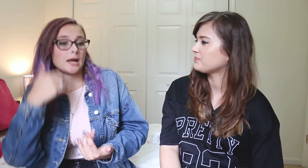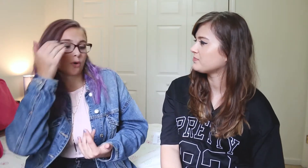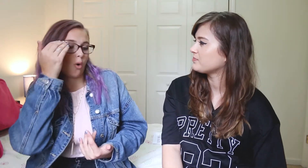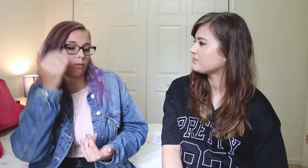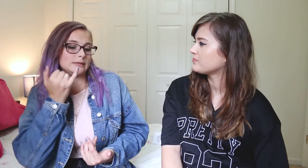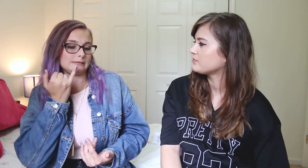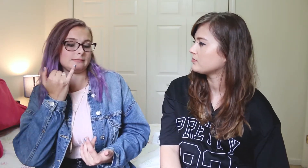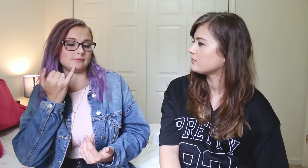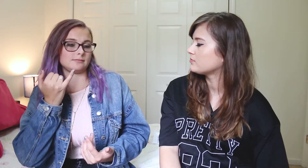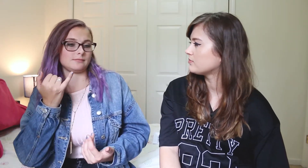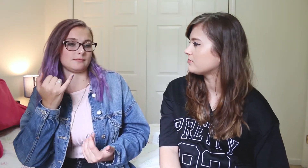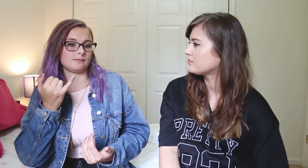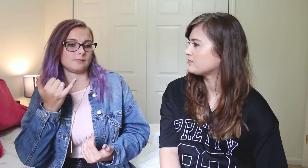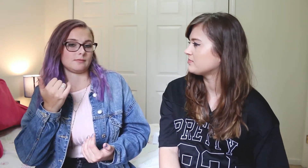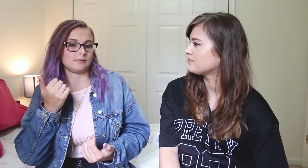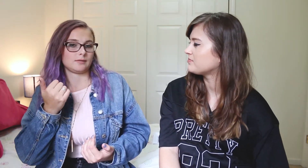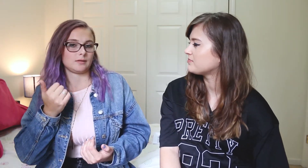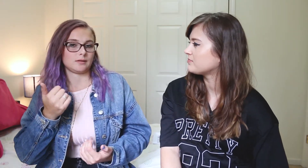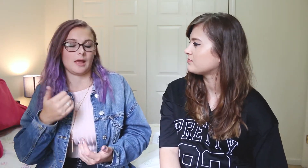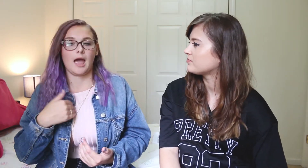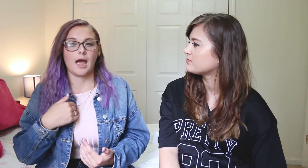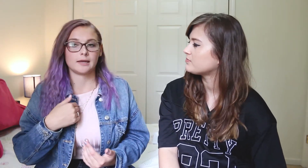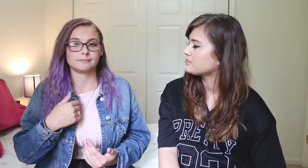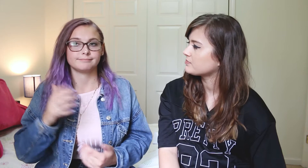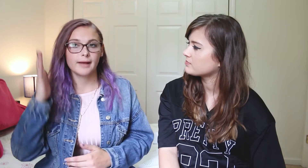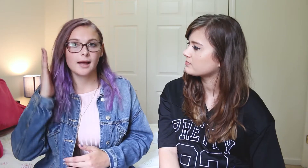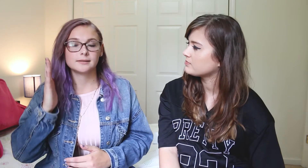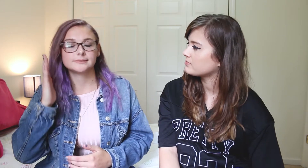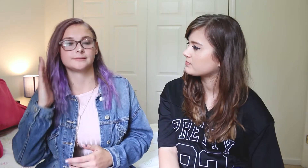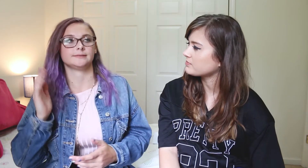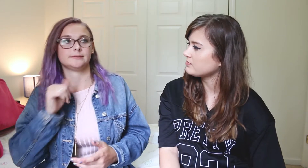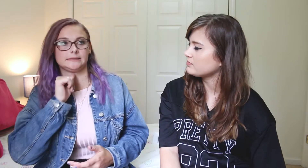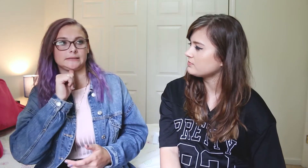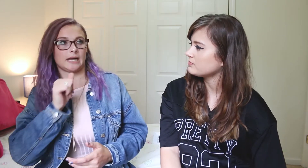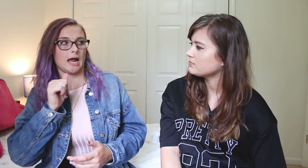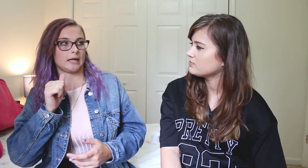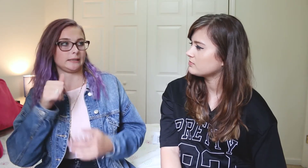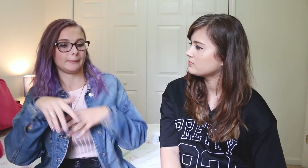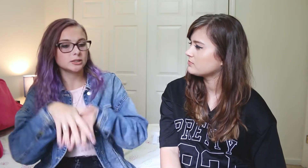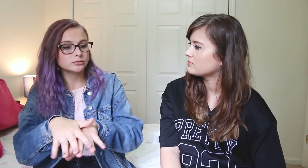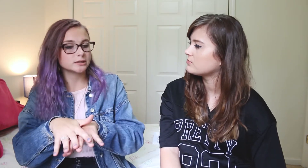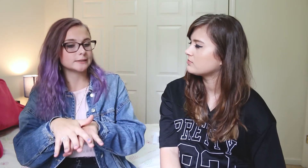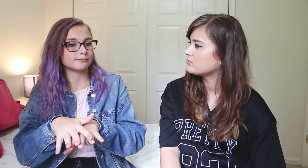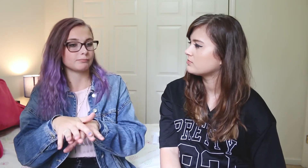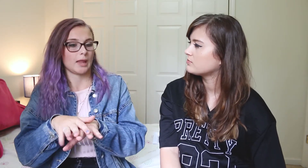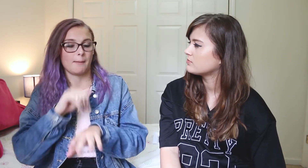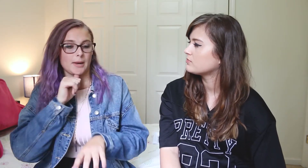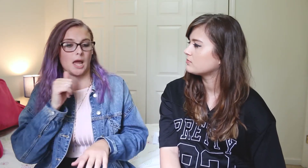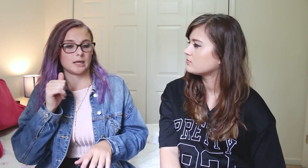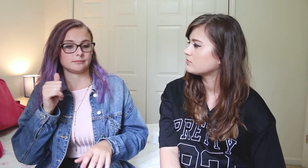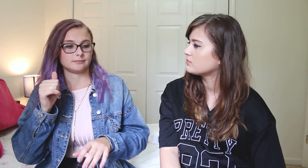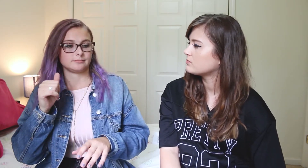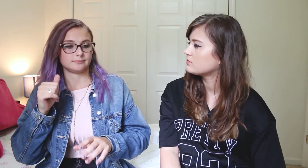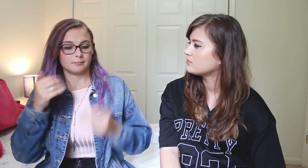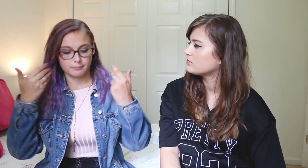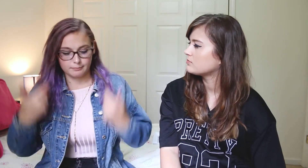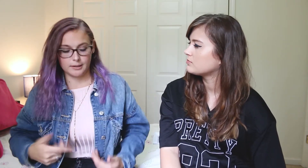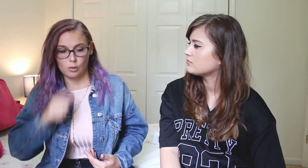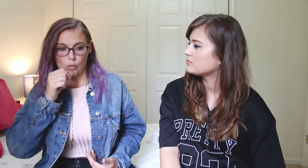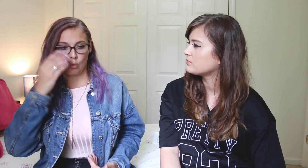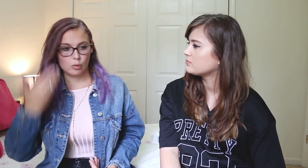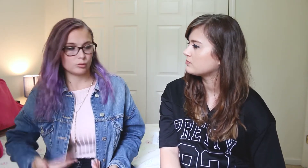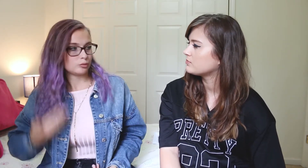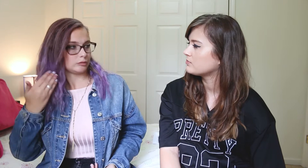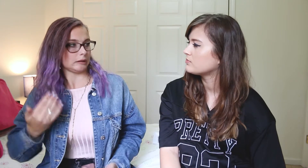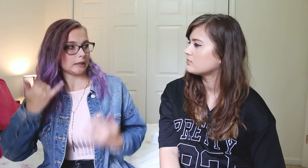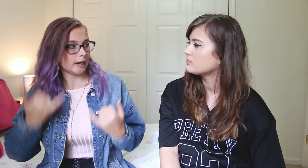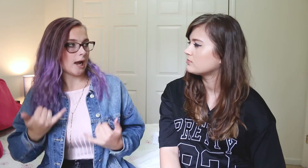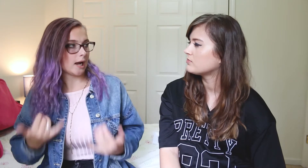But I know if I wasn’t mainstreamed I wouldn’t be who I am now.